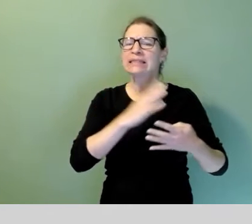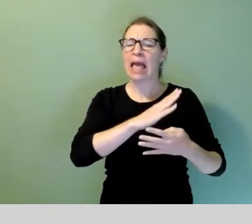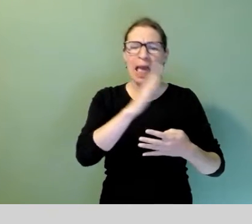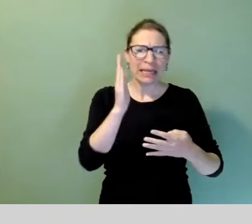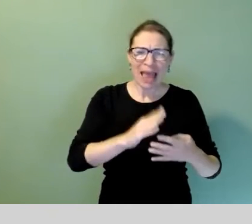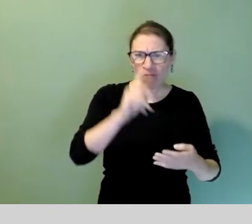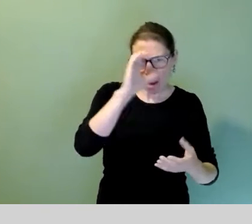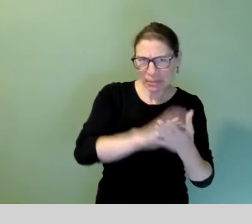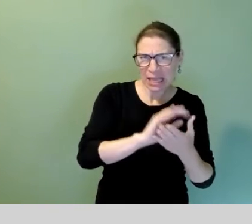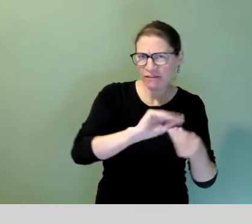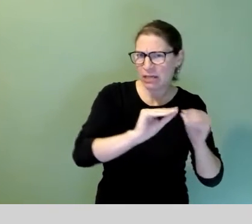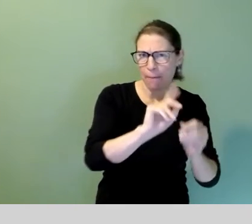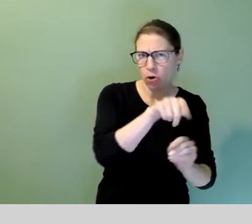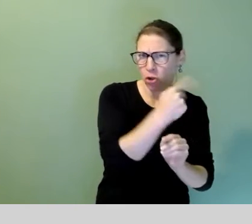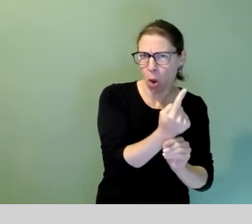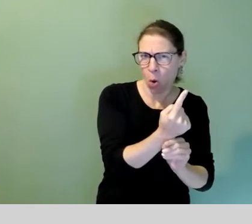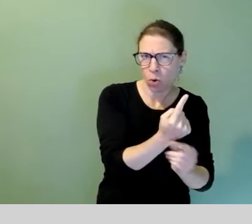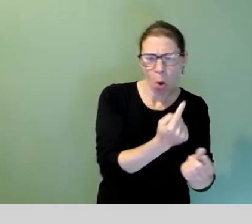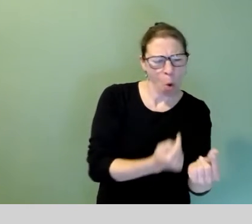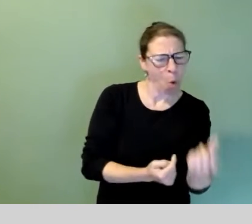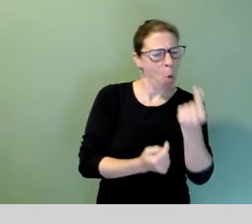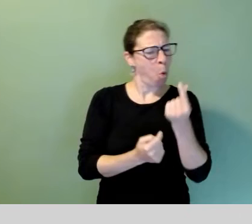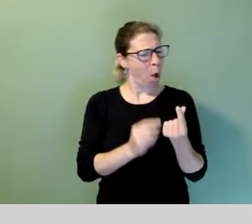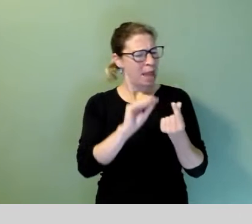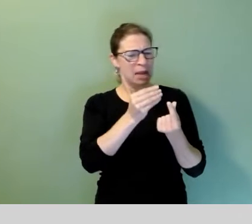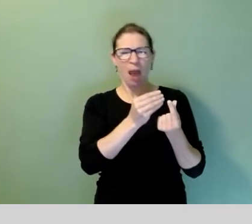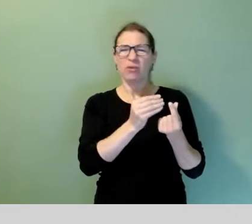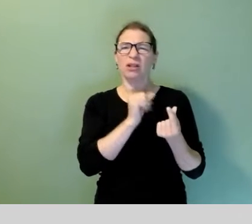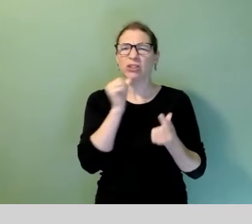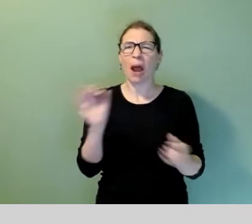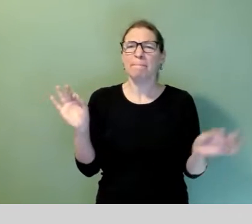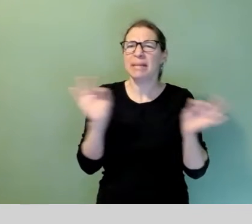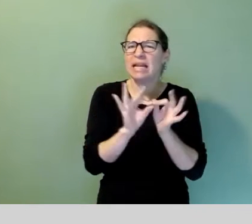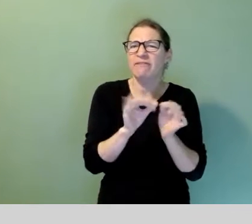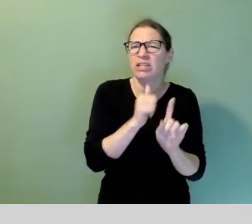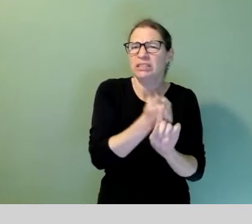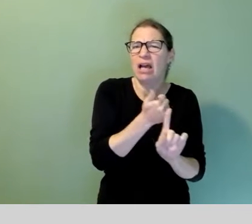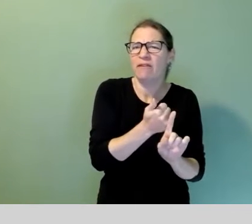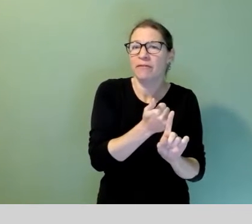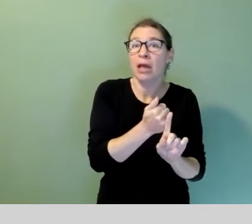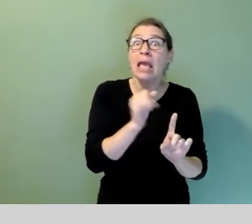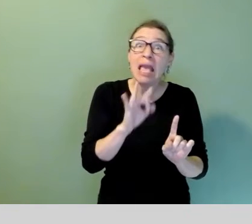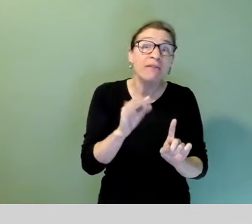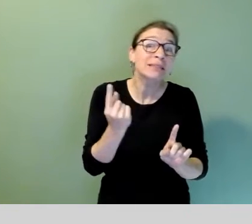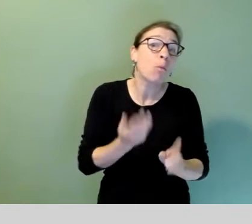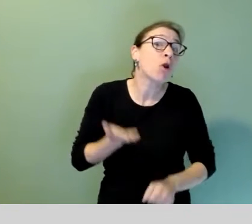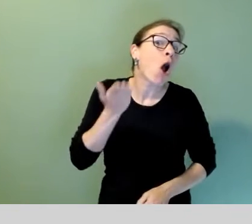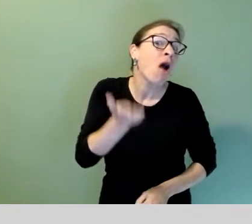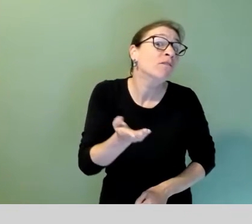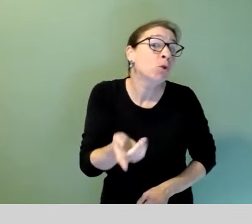Never believe that one number on its own can be meaningful. If you're offered one number, always ask for at least one more.